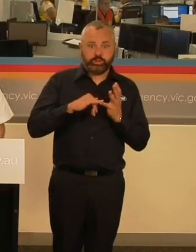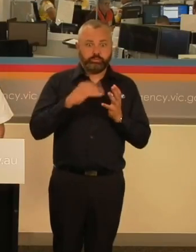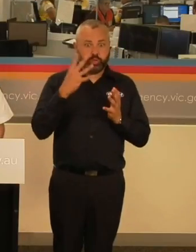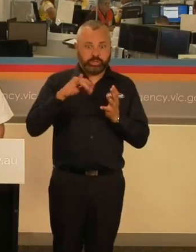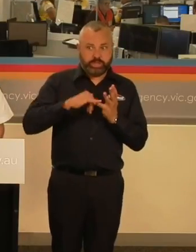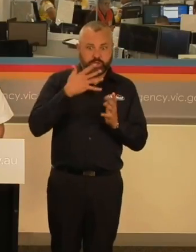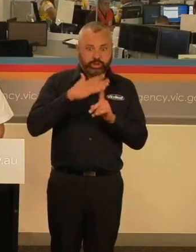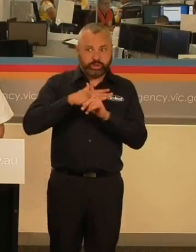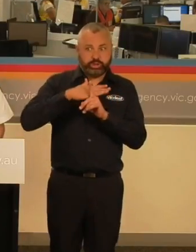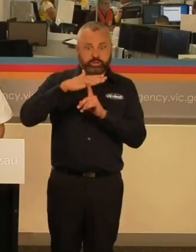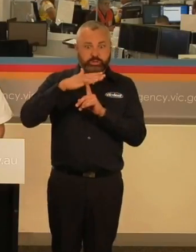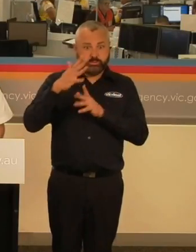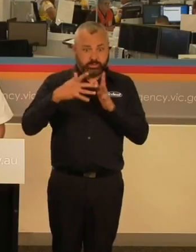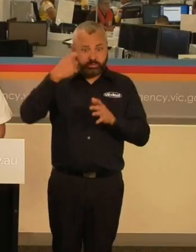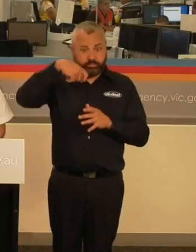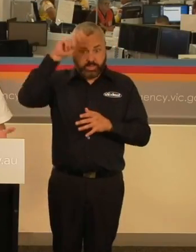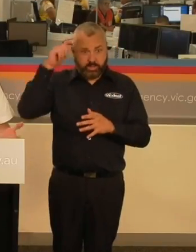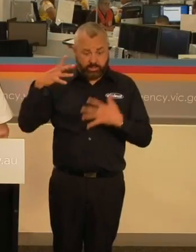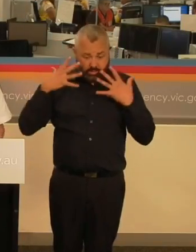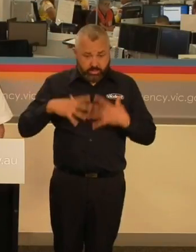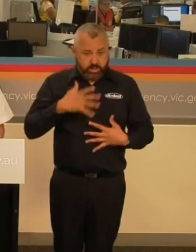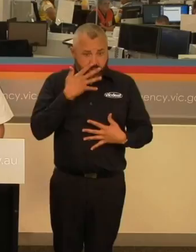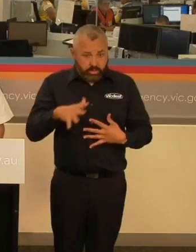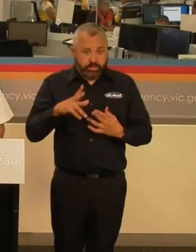career and volunteer firefighters do a fantastic job and as we've always said